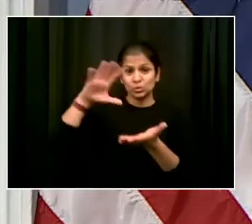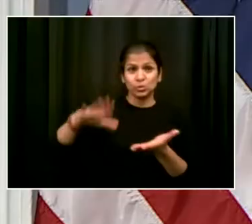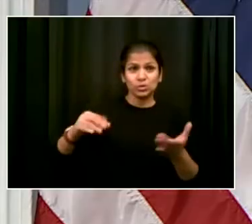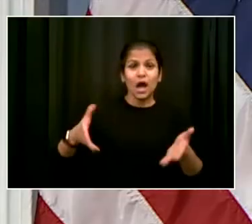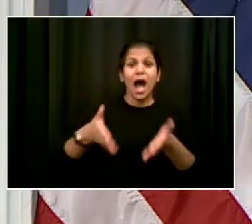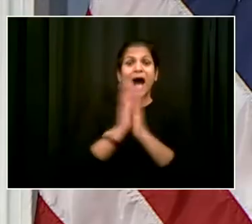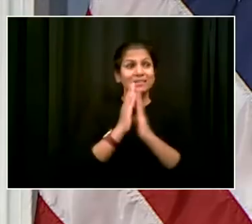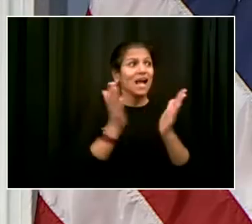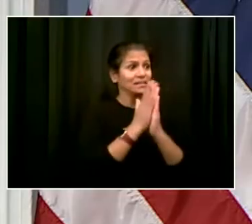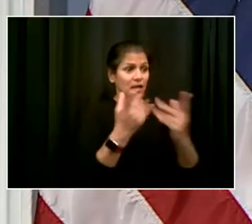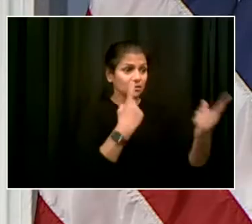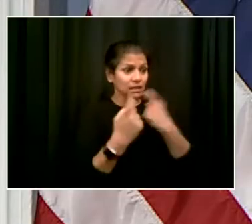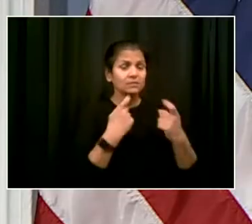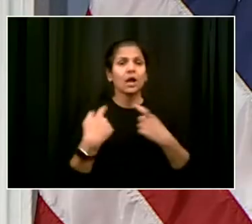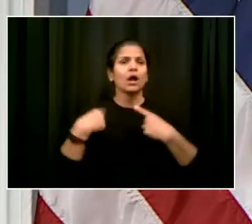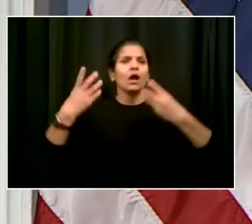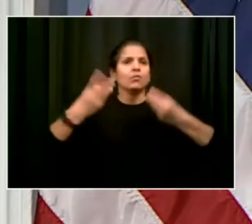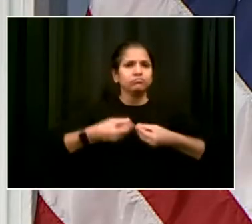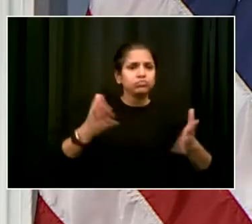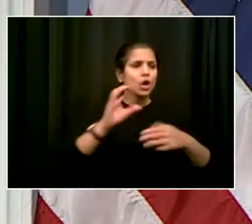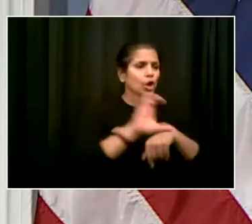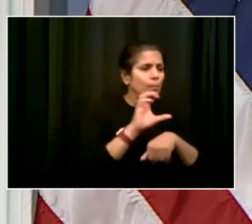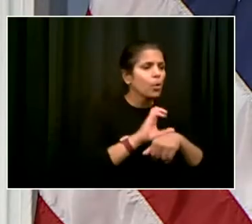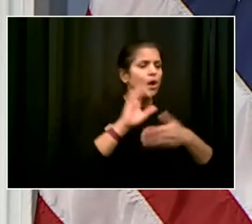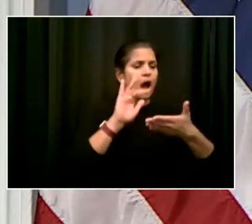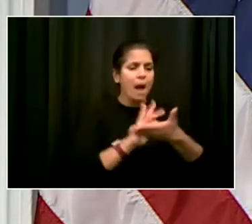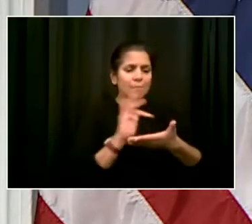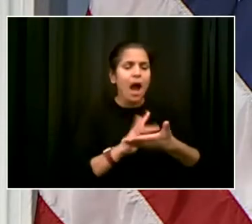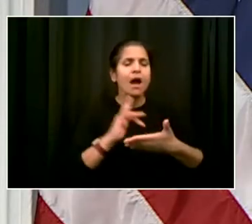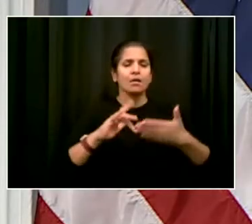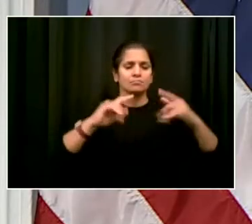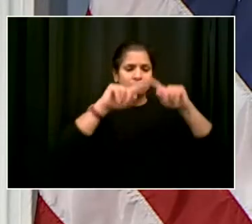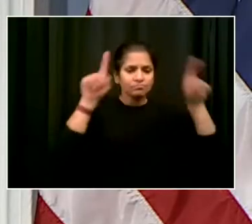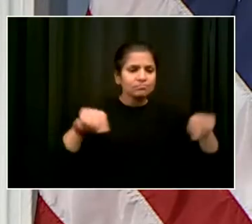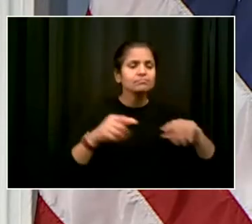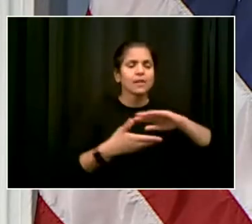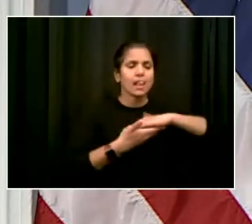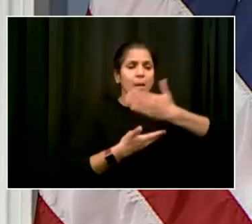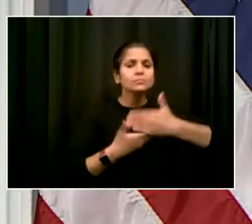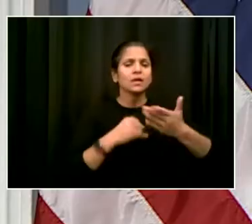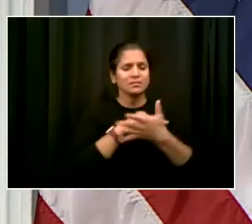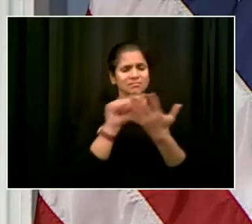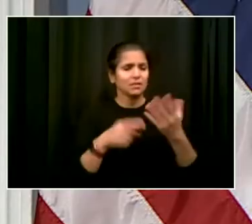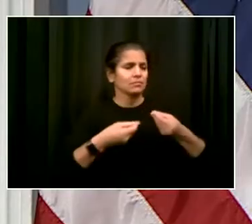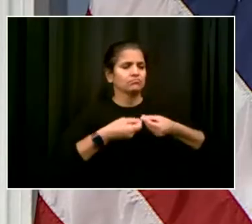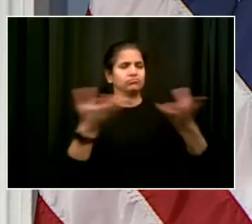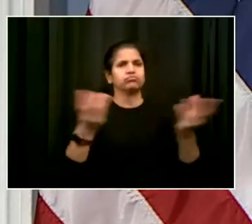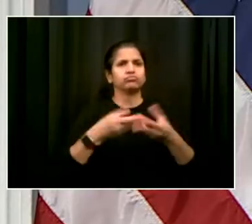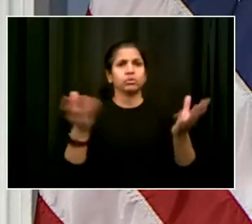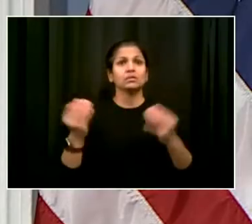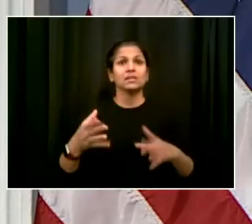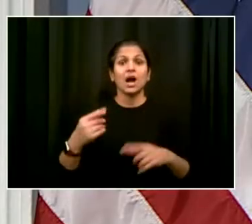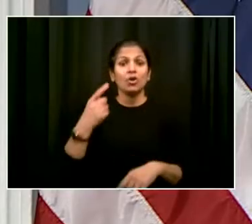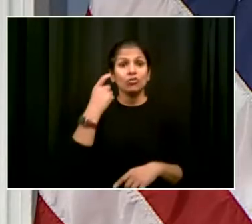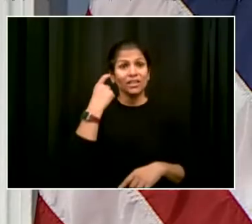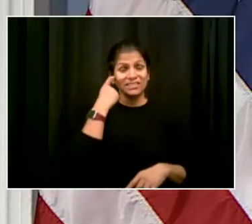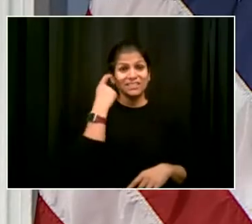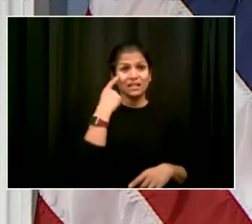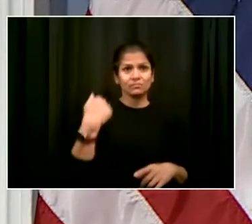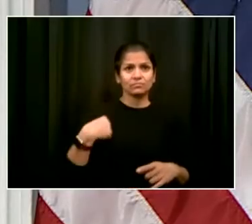91,000 STUDENTS